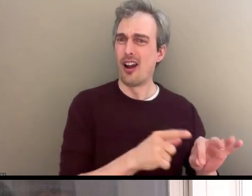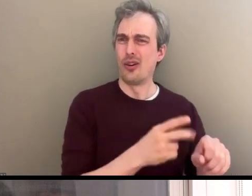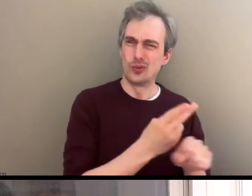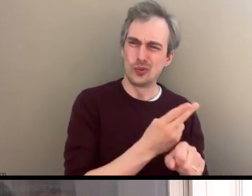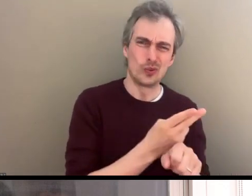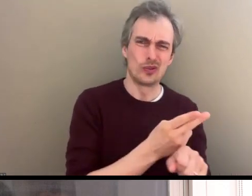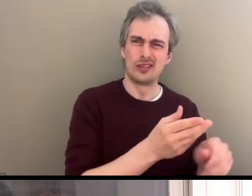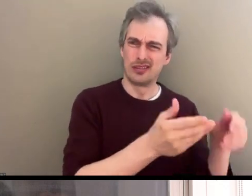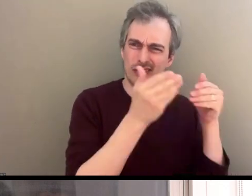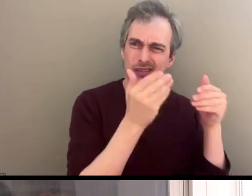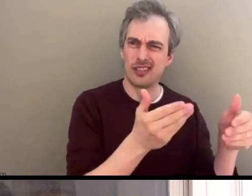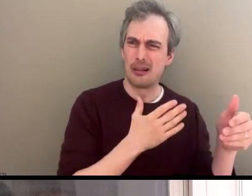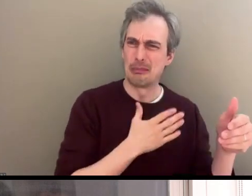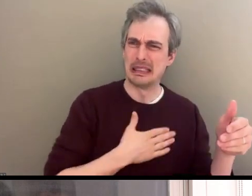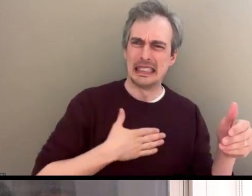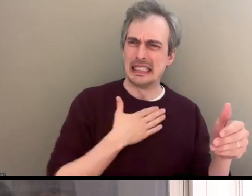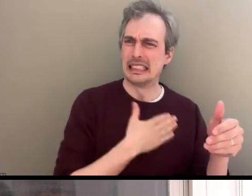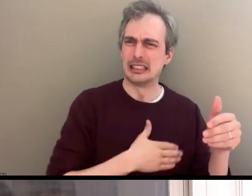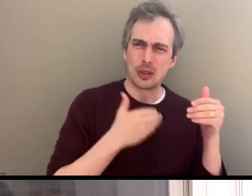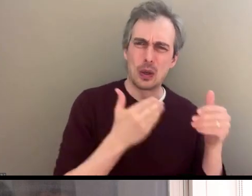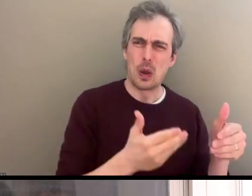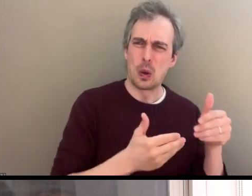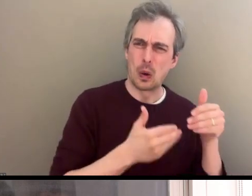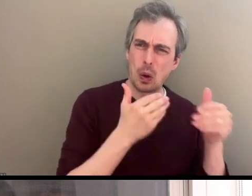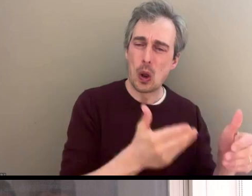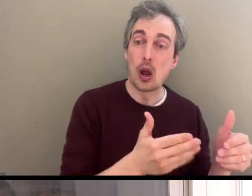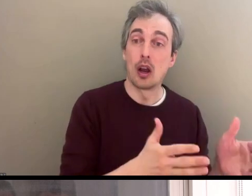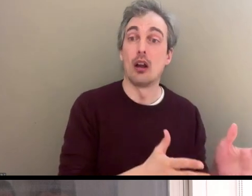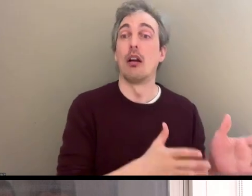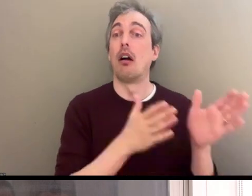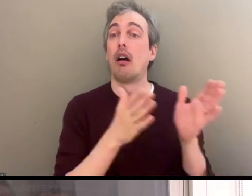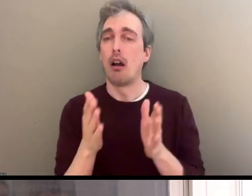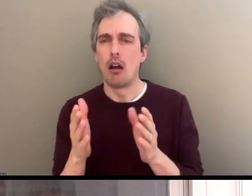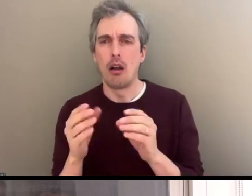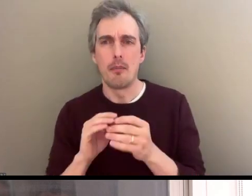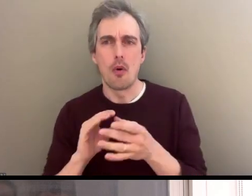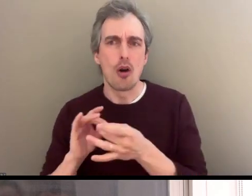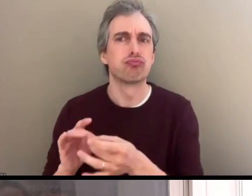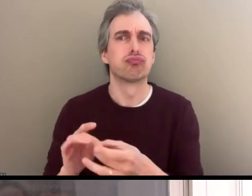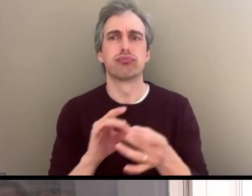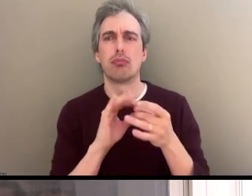better collaboration with your team and reporting that you could share with your stakeholders.